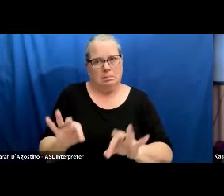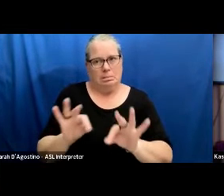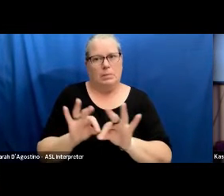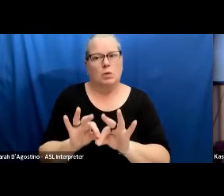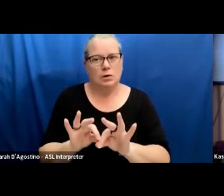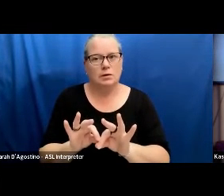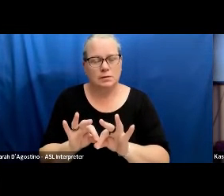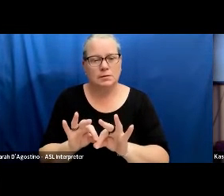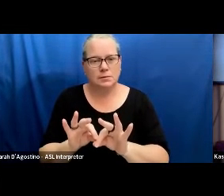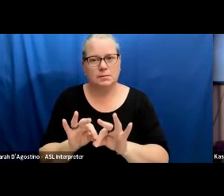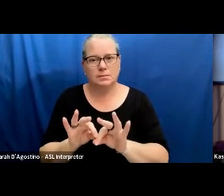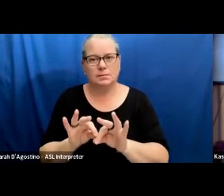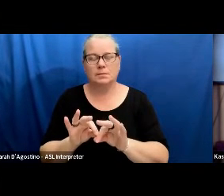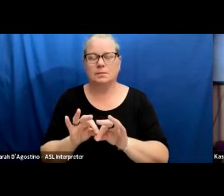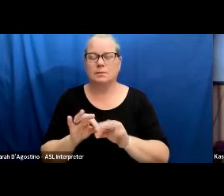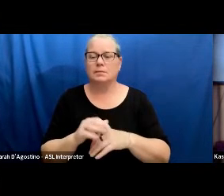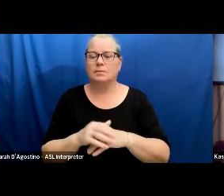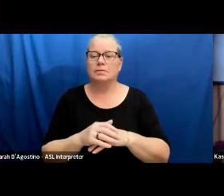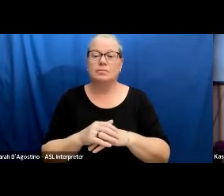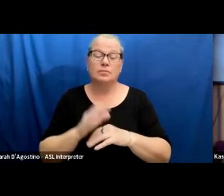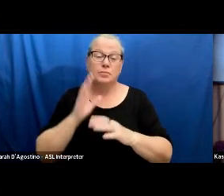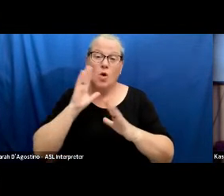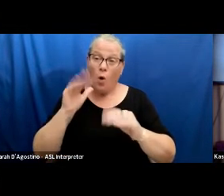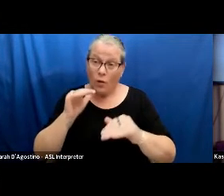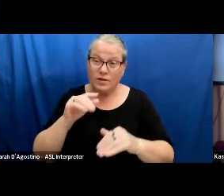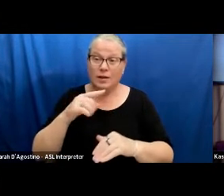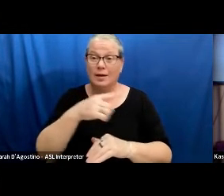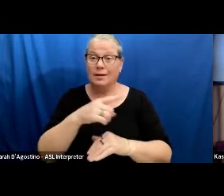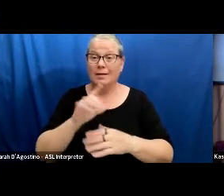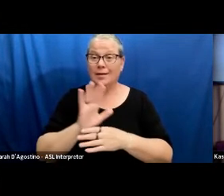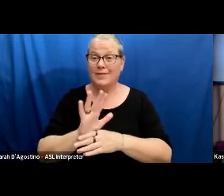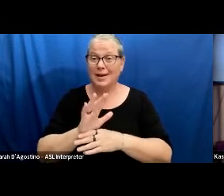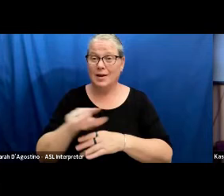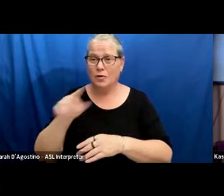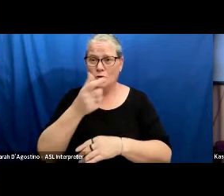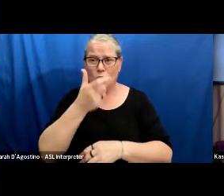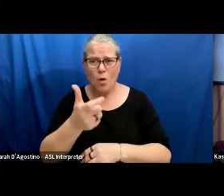um but hopefully it's also empowering to those of you who are out there and have